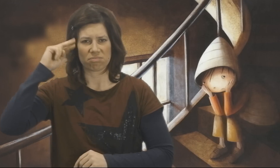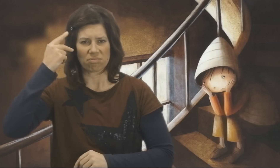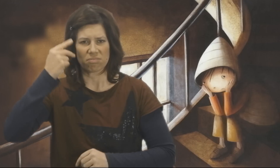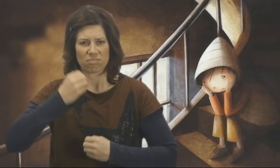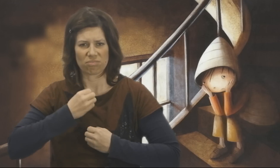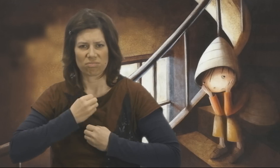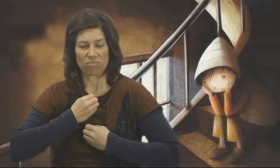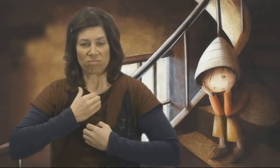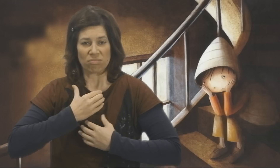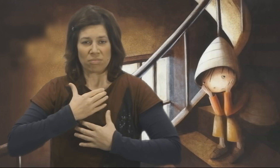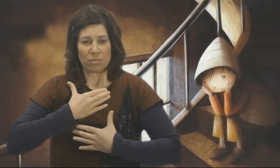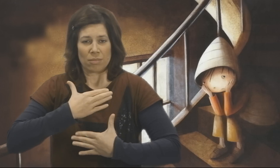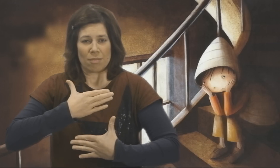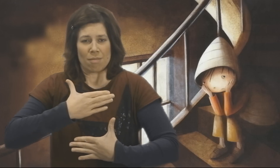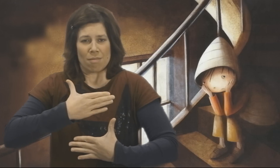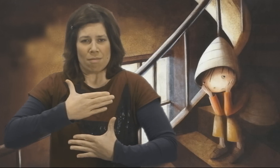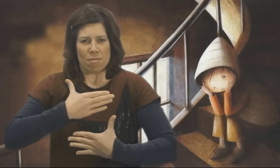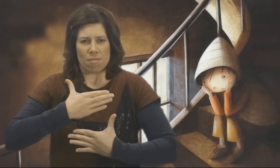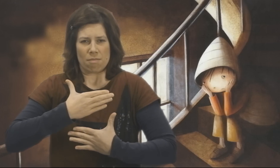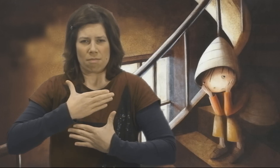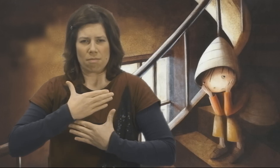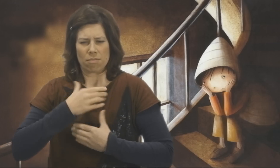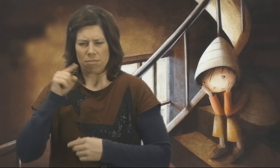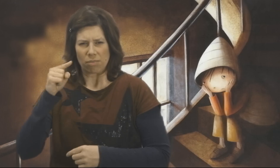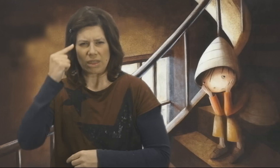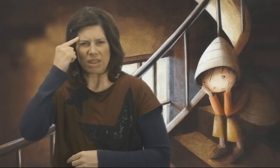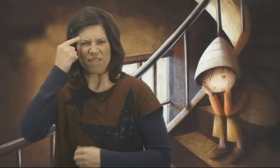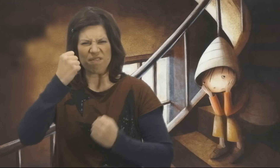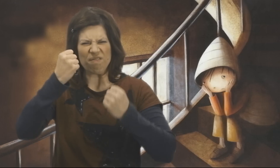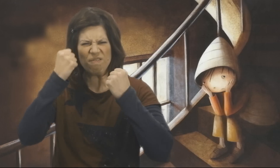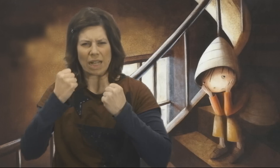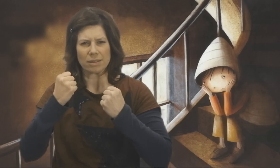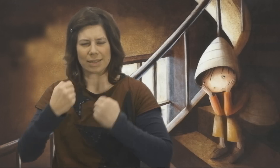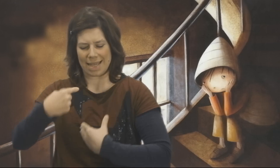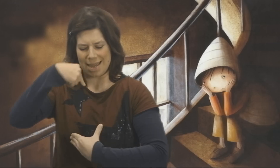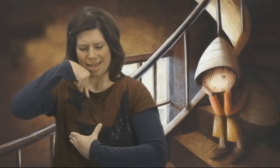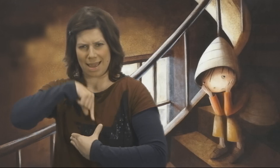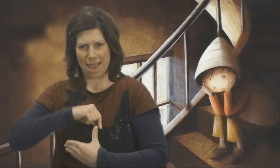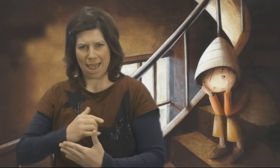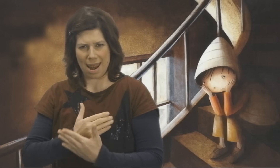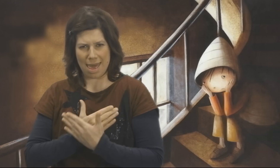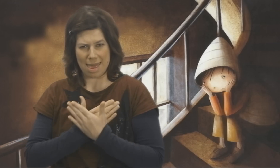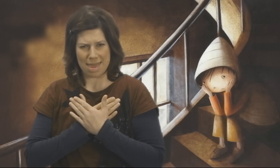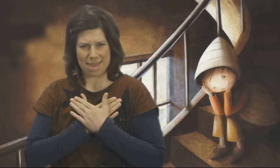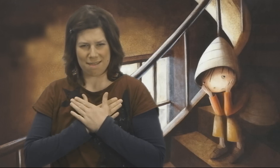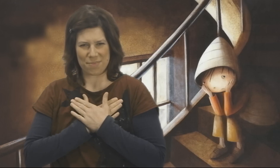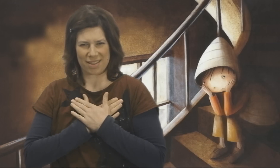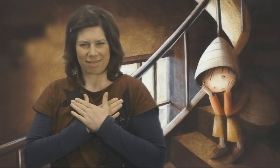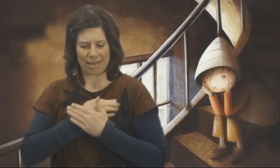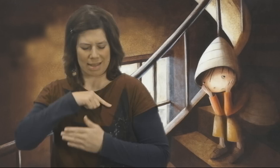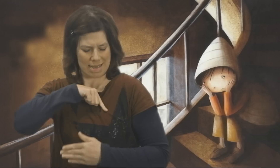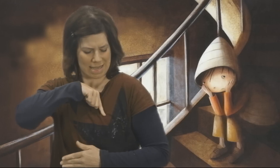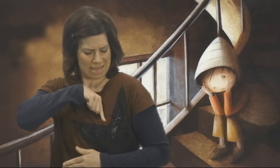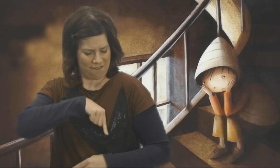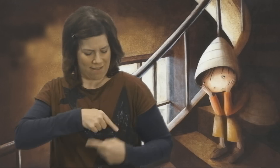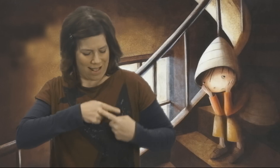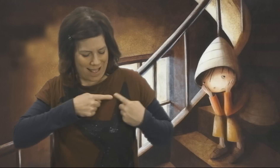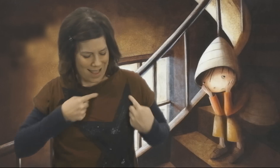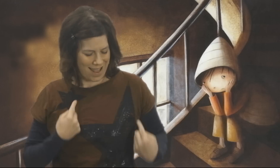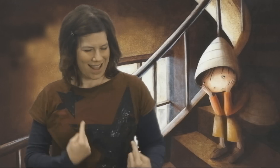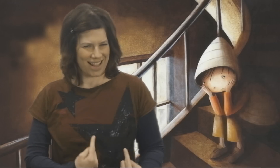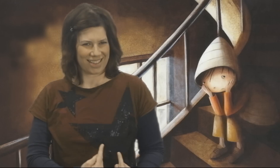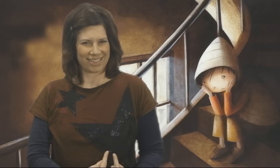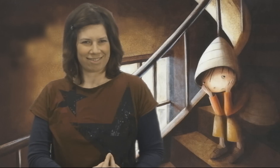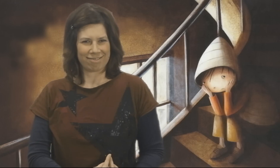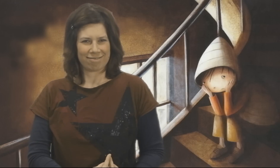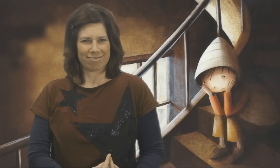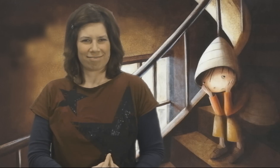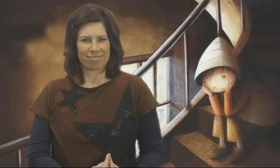He takes a deep beath and above all thinks of all the love he has in his heart.